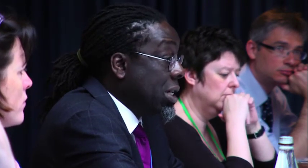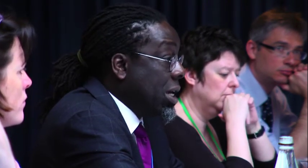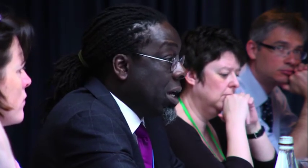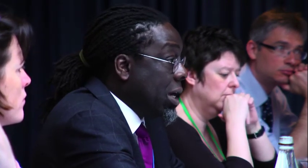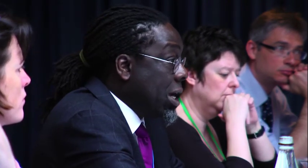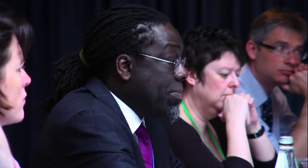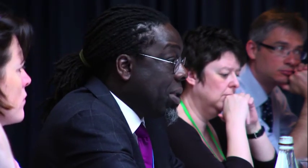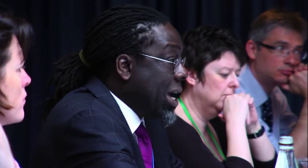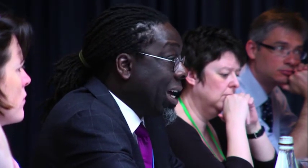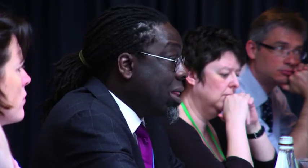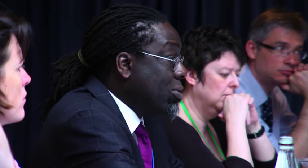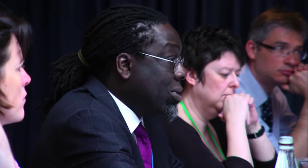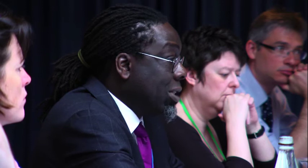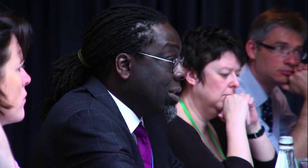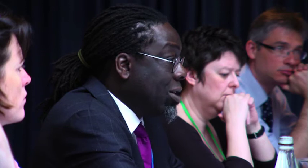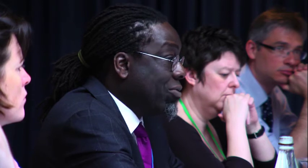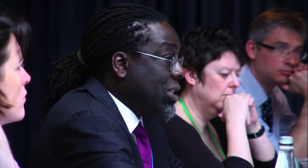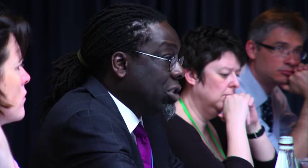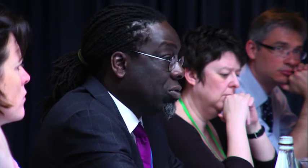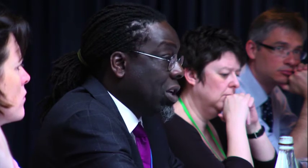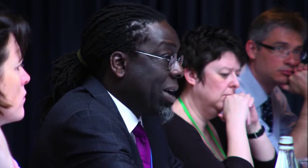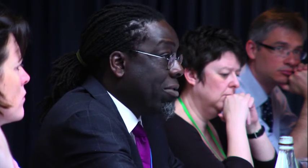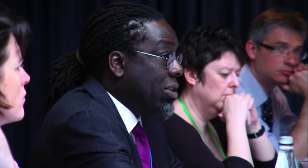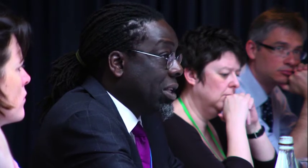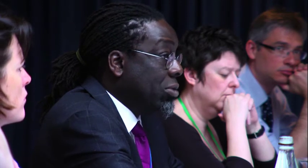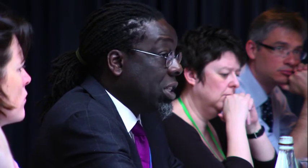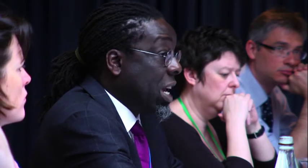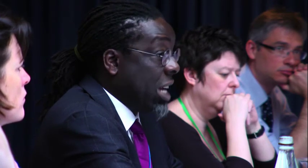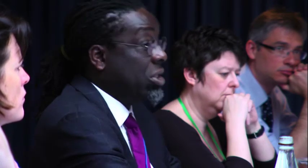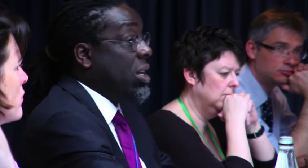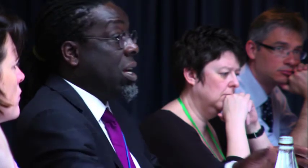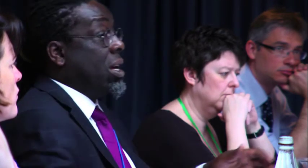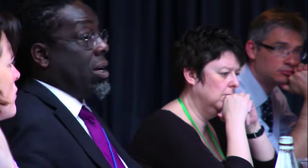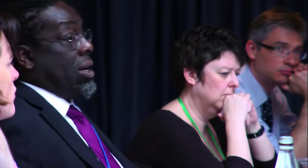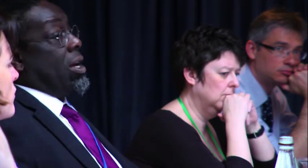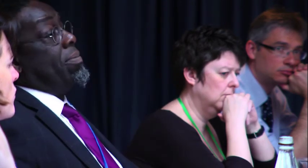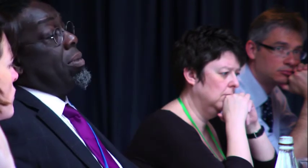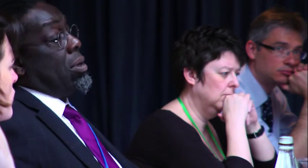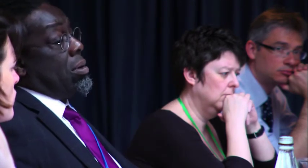And I thought that the conversation was really powerful in that they were saying, 'Actually,